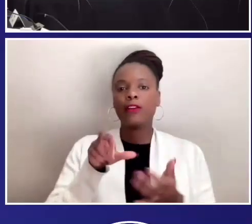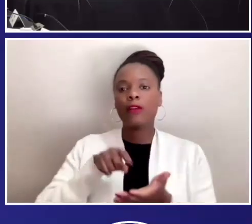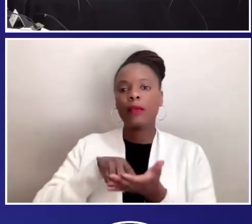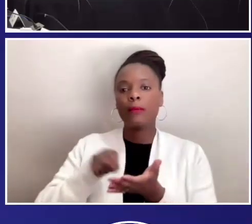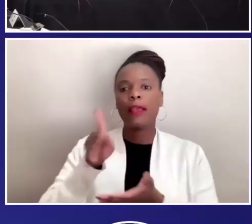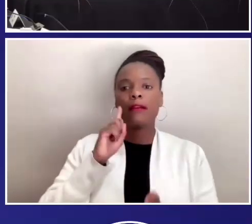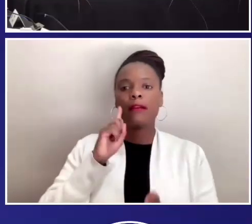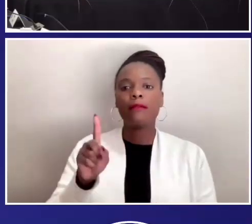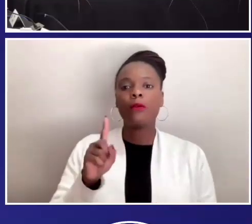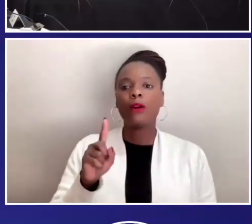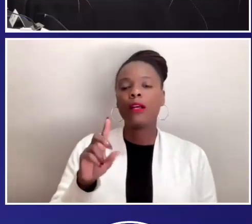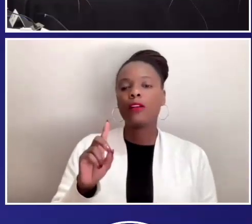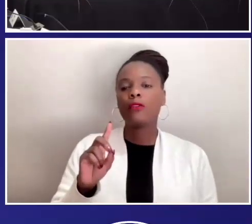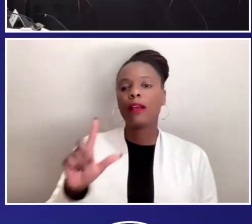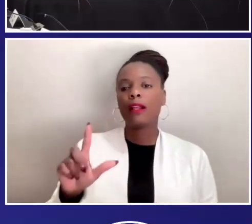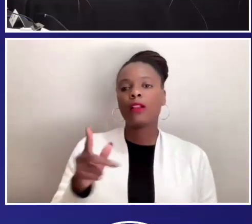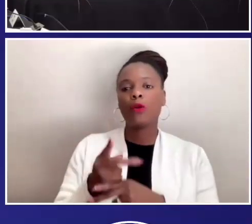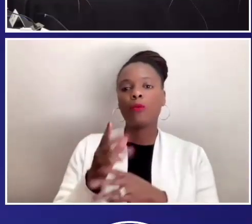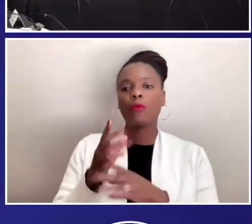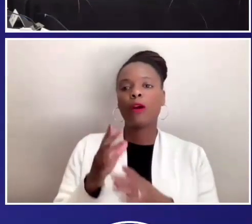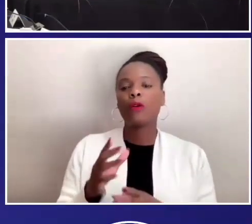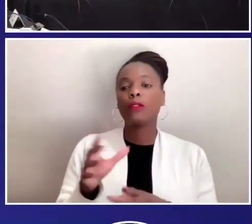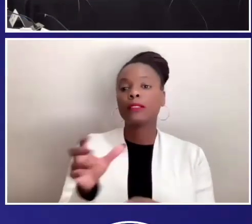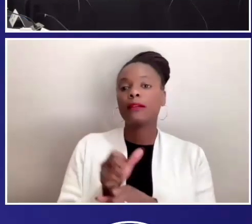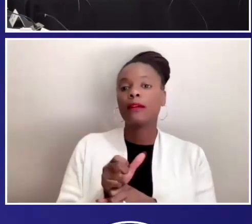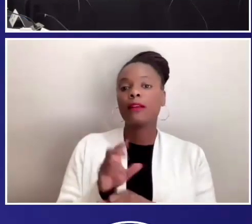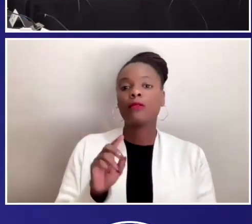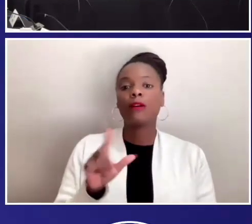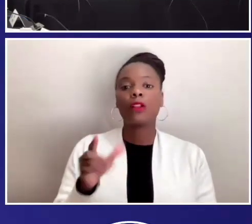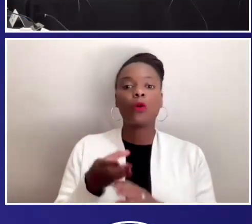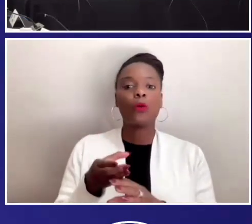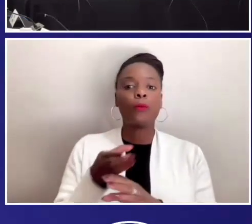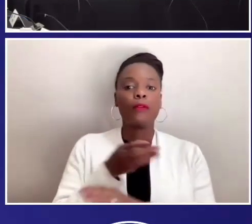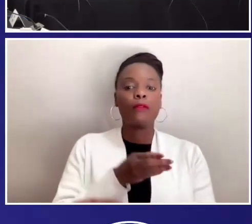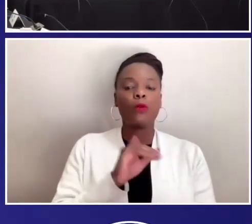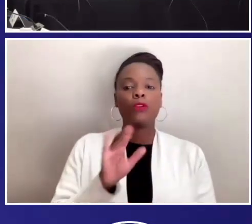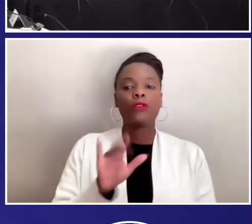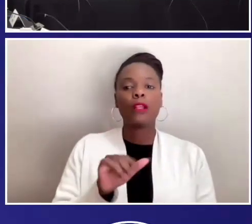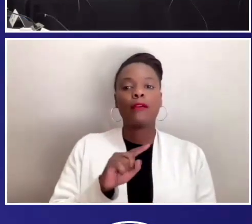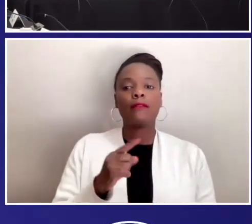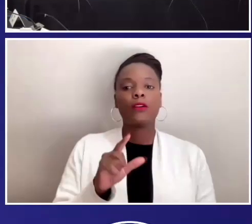July 1, 2026, and also received a Direct Loan that was made on or after.